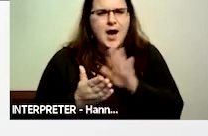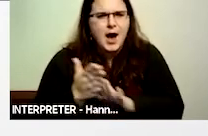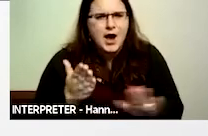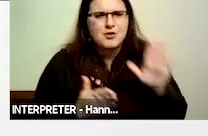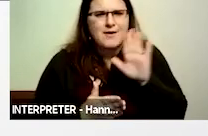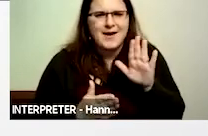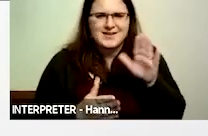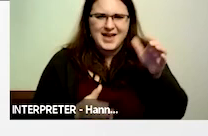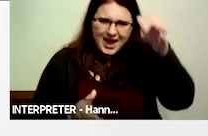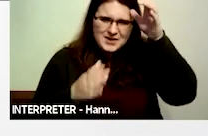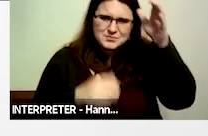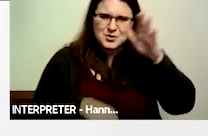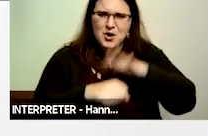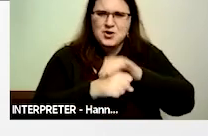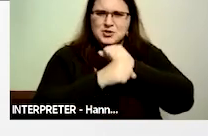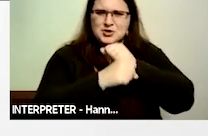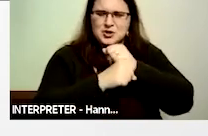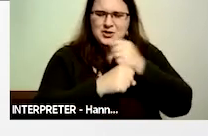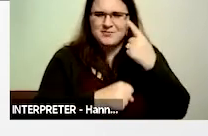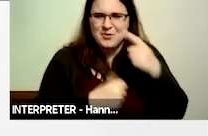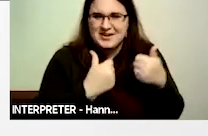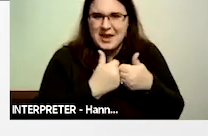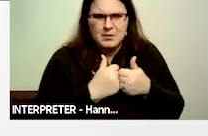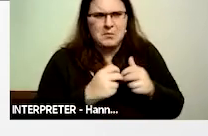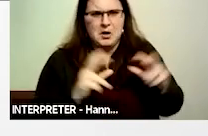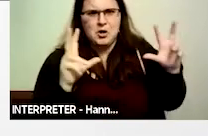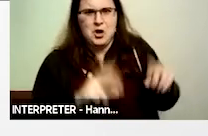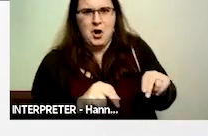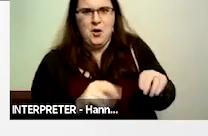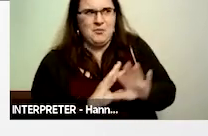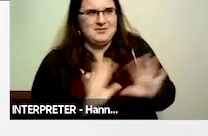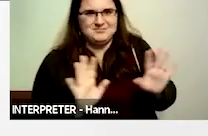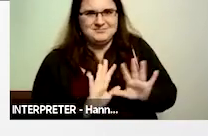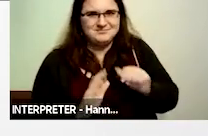Ben Woelk: I know I know when I don't know but then also realizing well